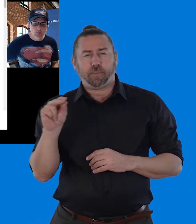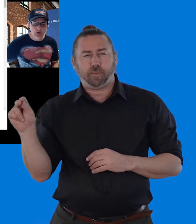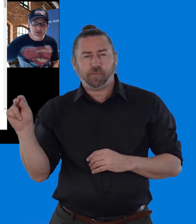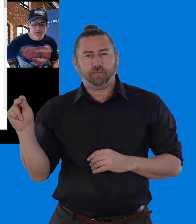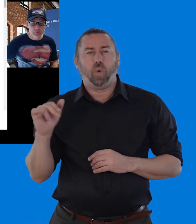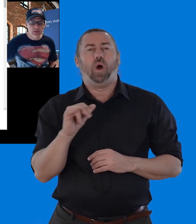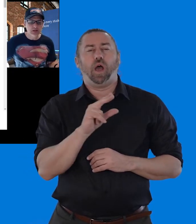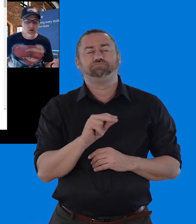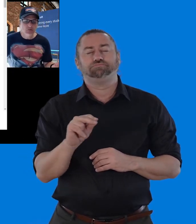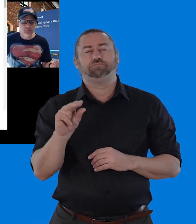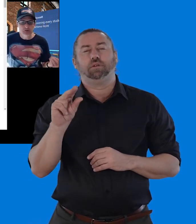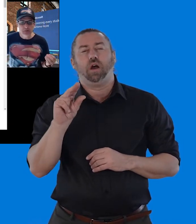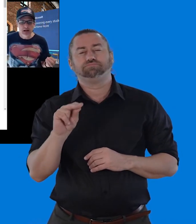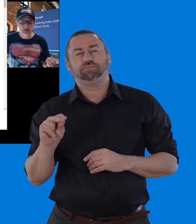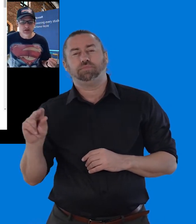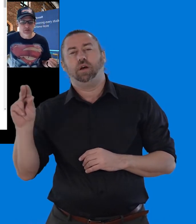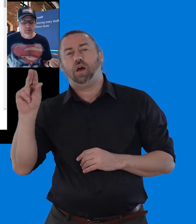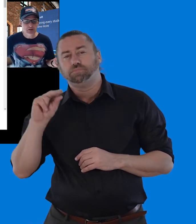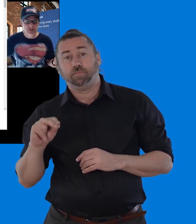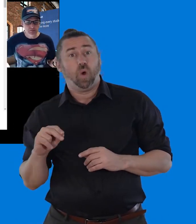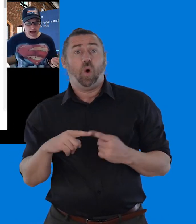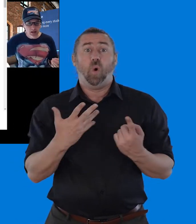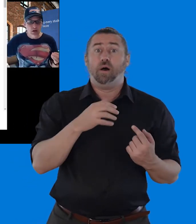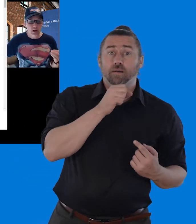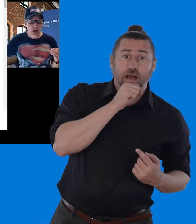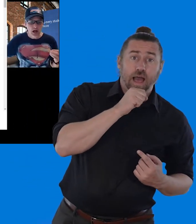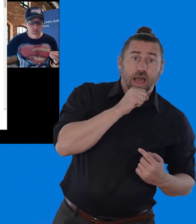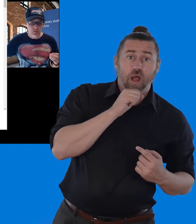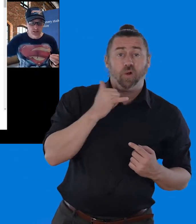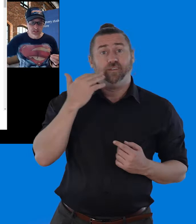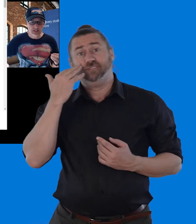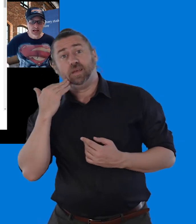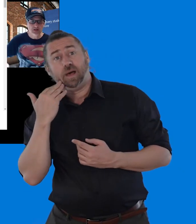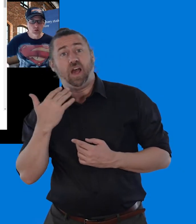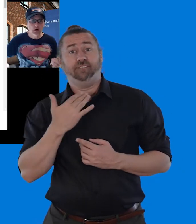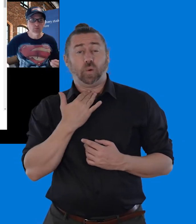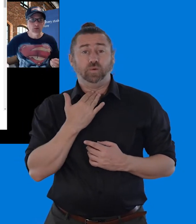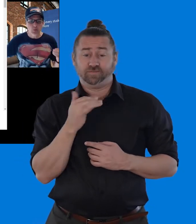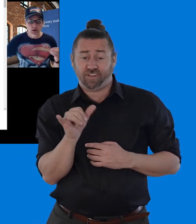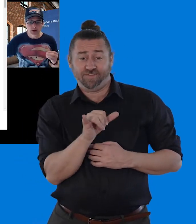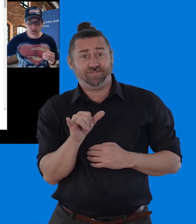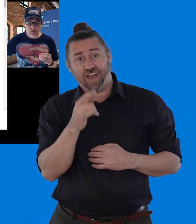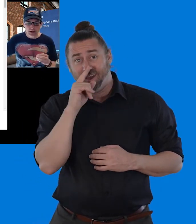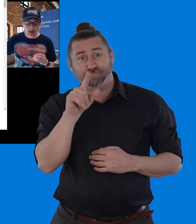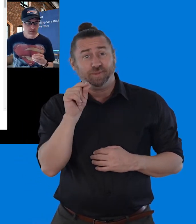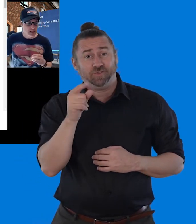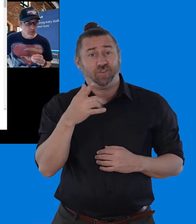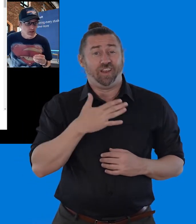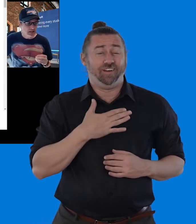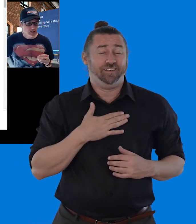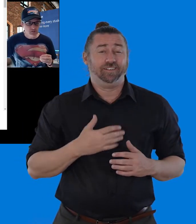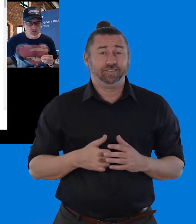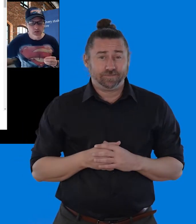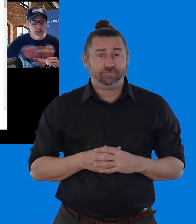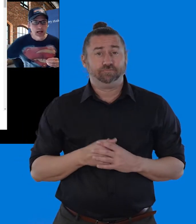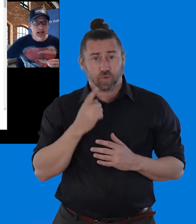And we also had the ability to go from female to male voices as well. But what I'm gonna do now is I'm gonna play this for you.